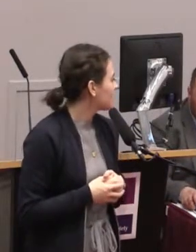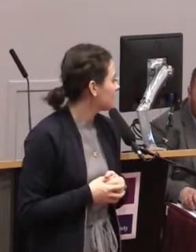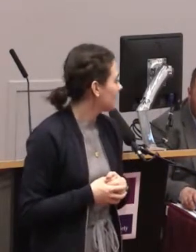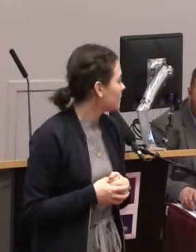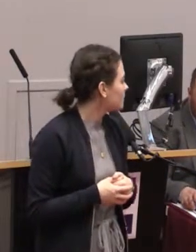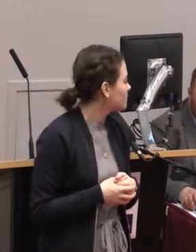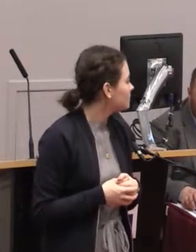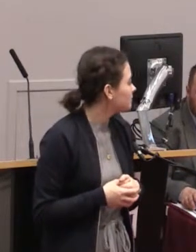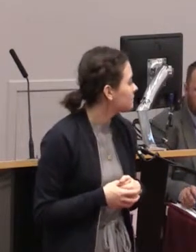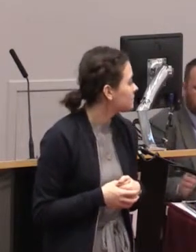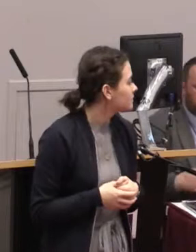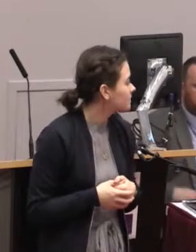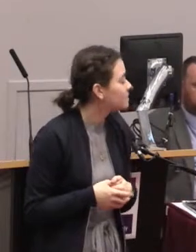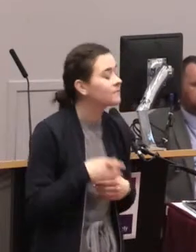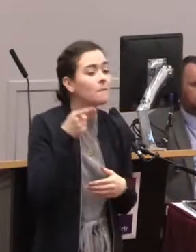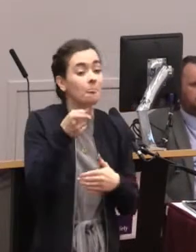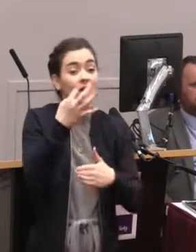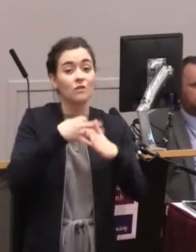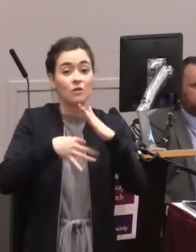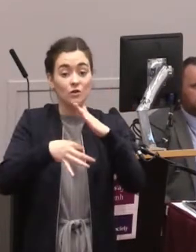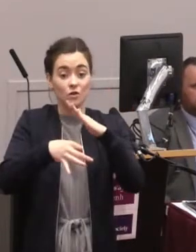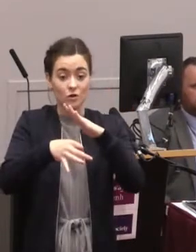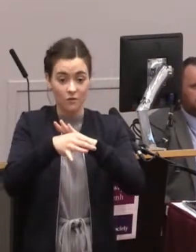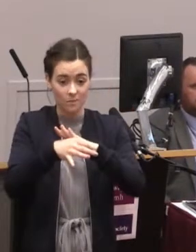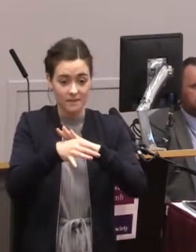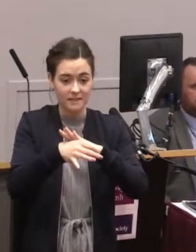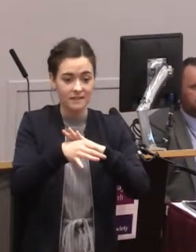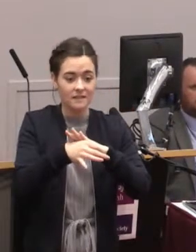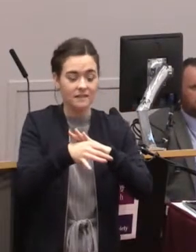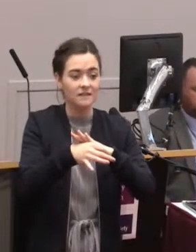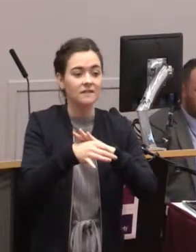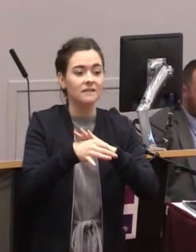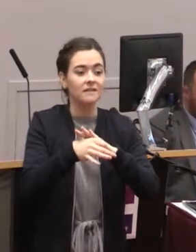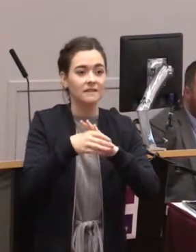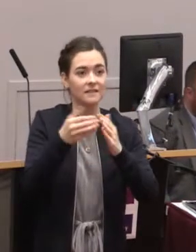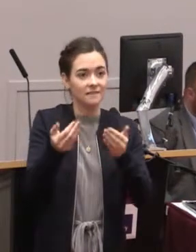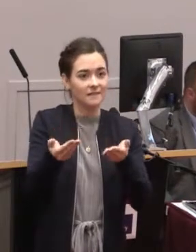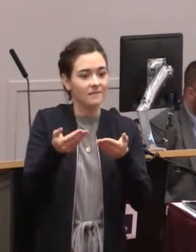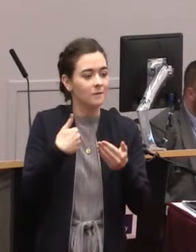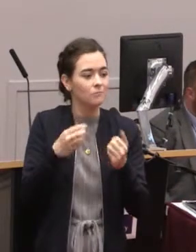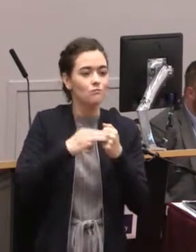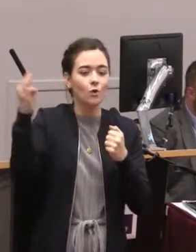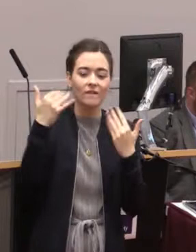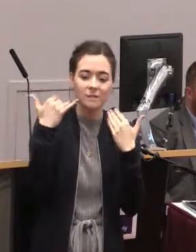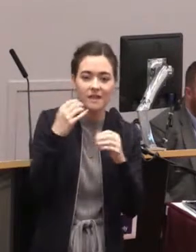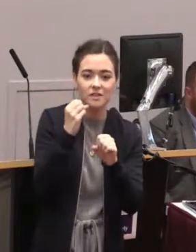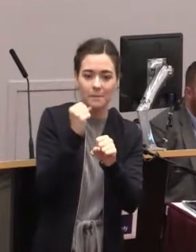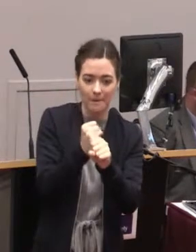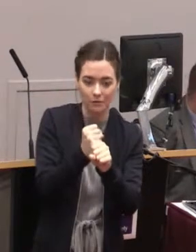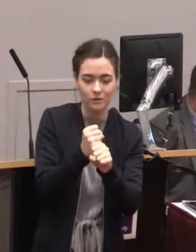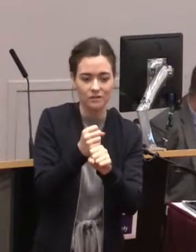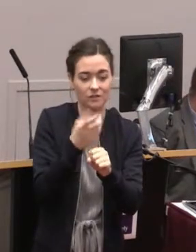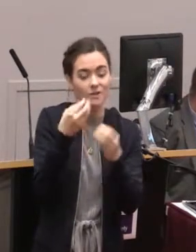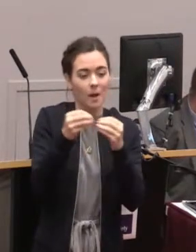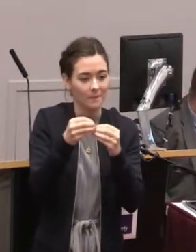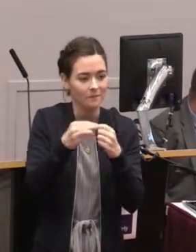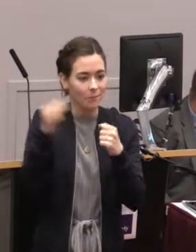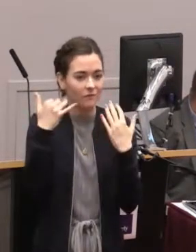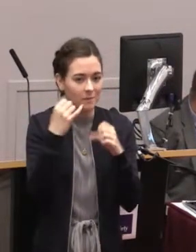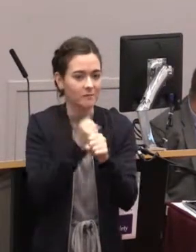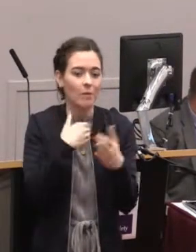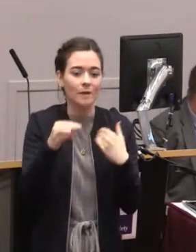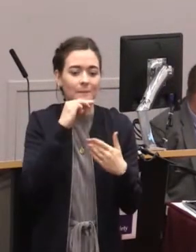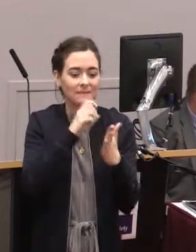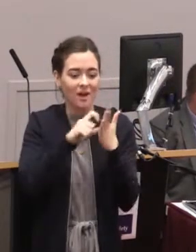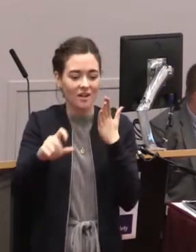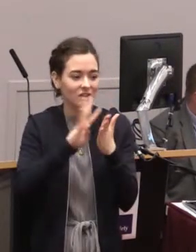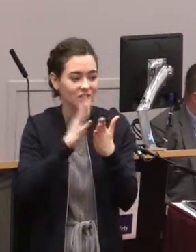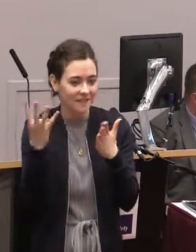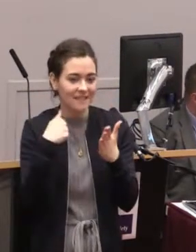So the comment gives more information about what is meant by Article 19 on how to implement